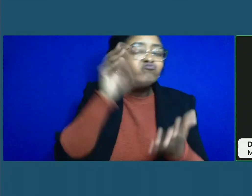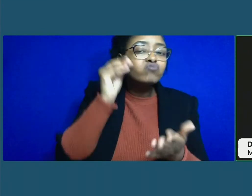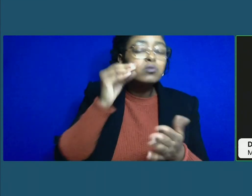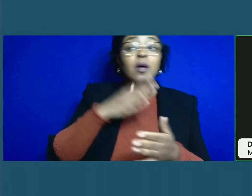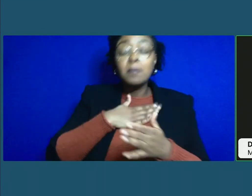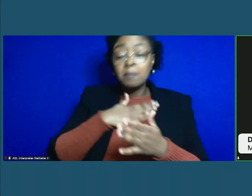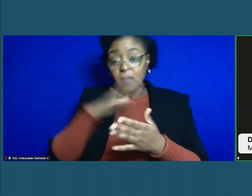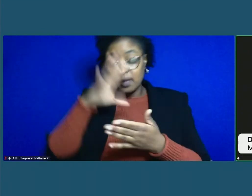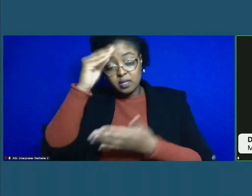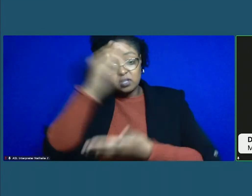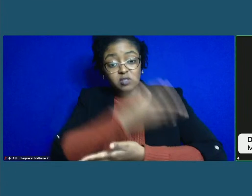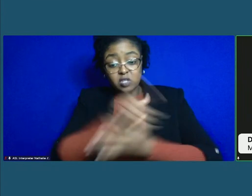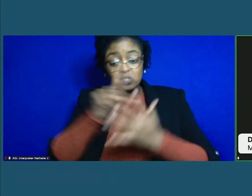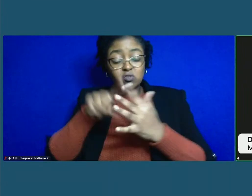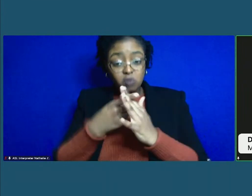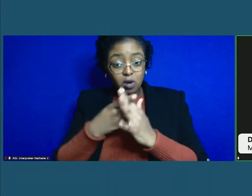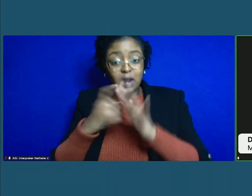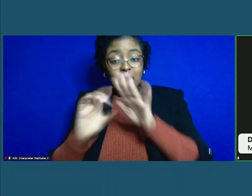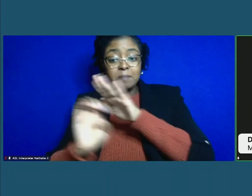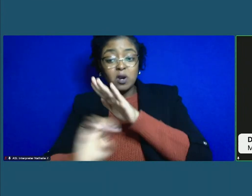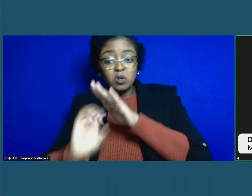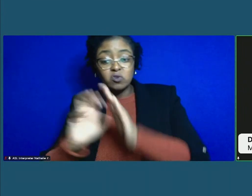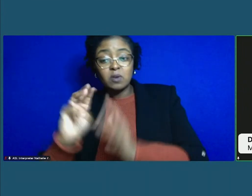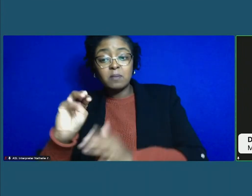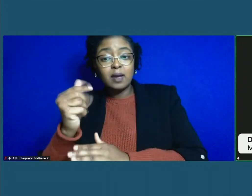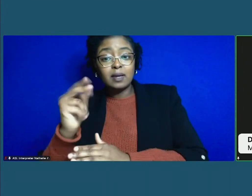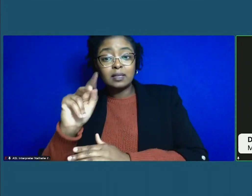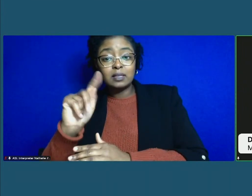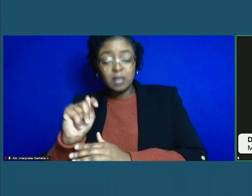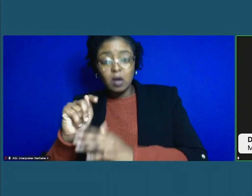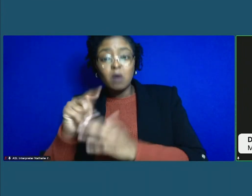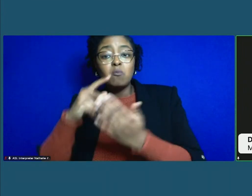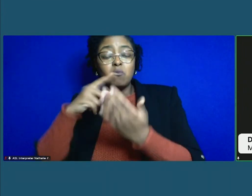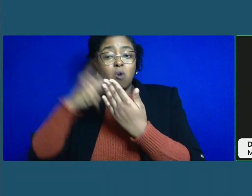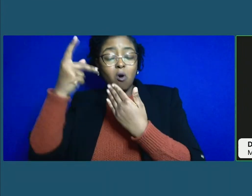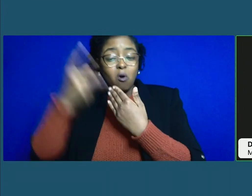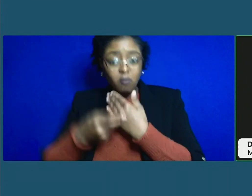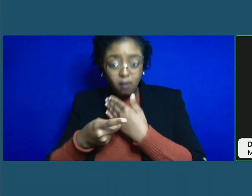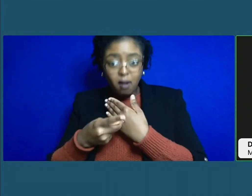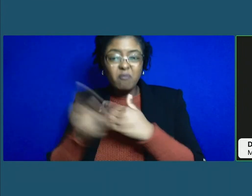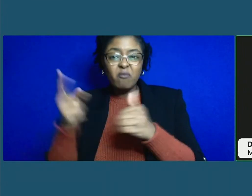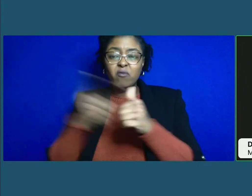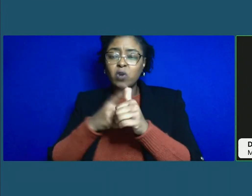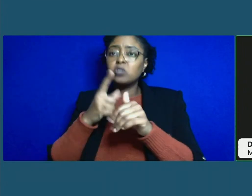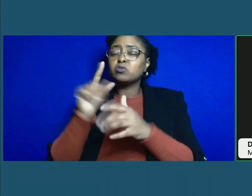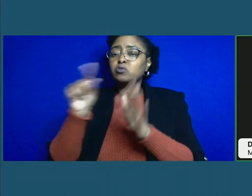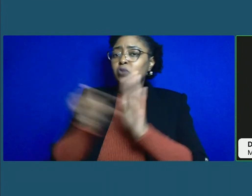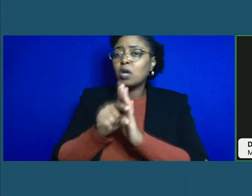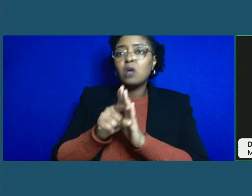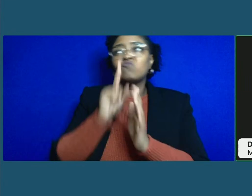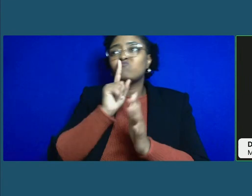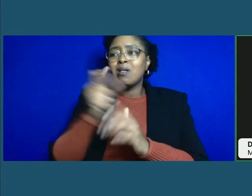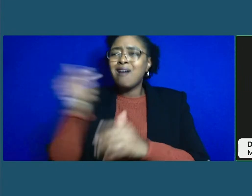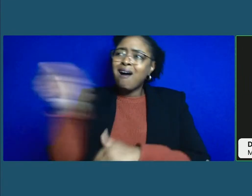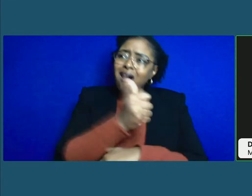are eager and curious to learning. My son started an elementary magnet program first